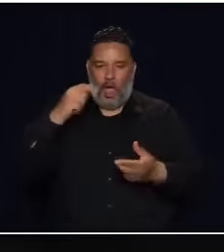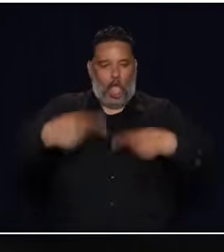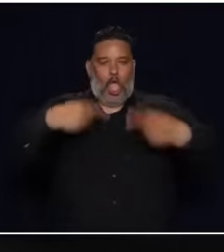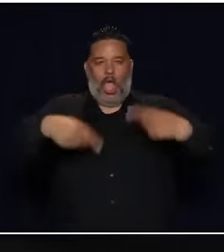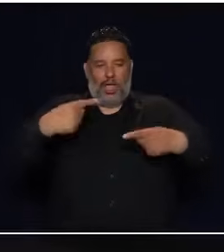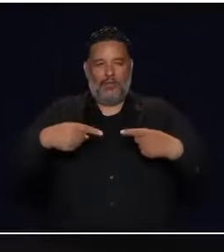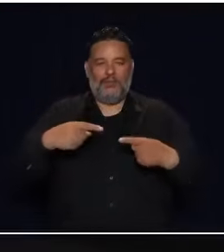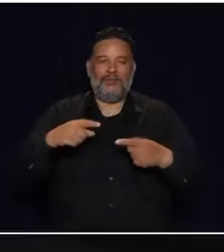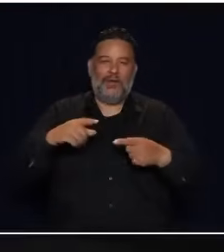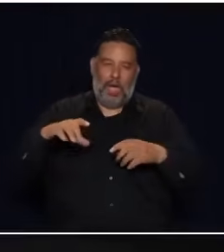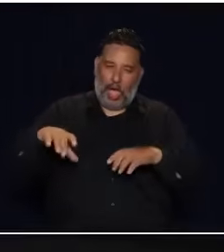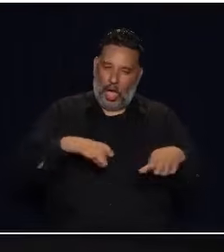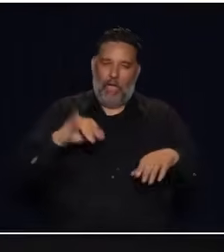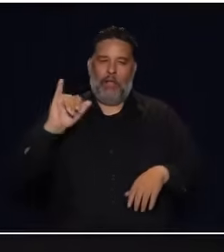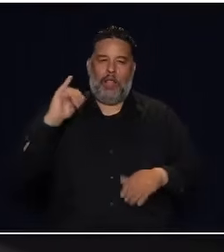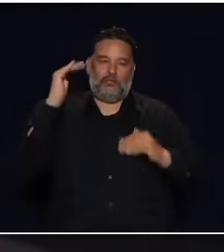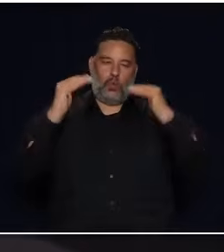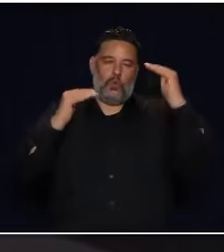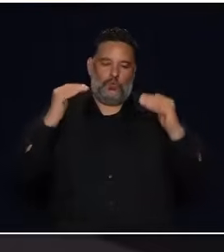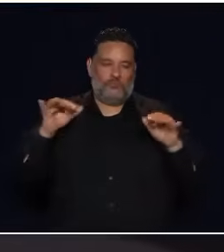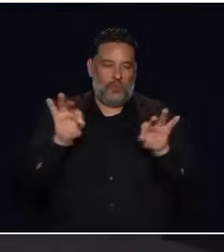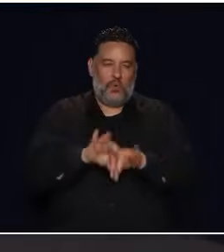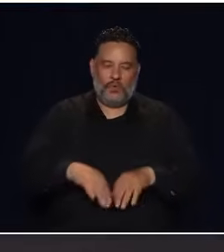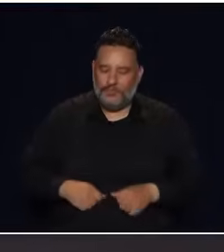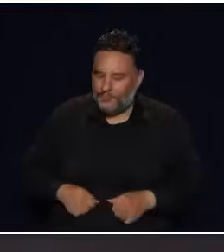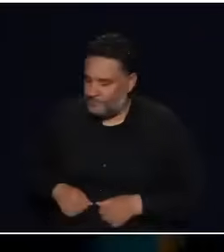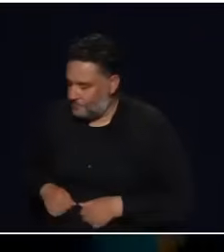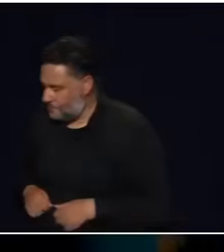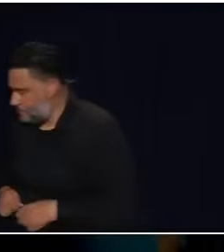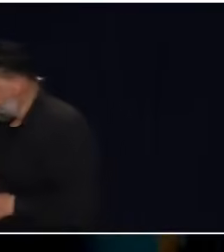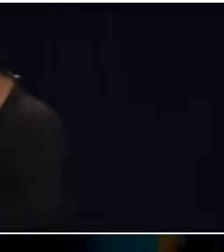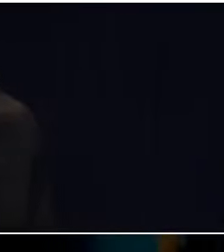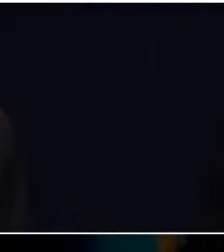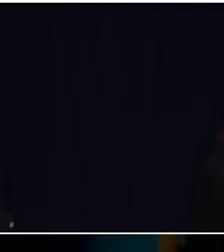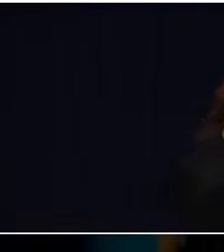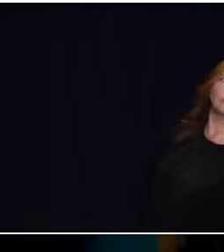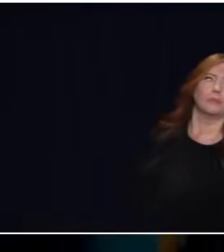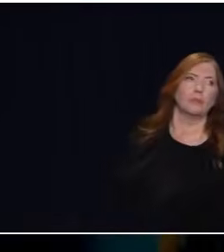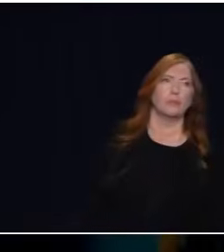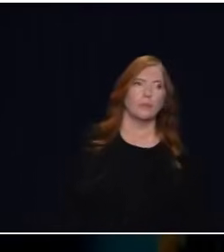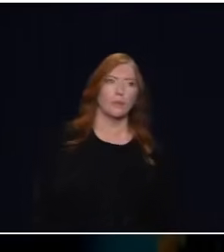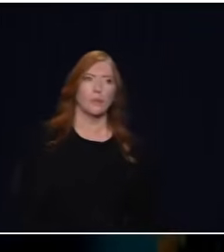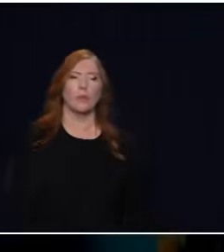RESOURCES, NOT BICKER ABOUT IT. LET'S BE THE ADULT IN THE ROOM. MR. NEWBY, YOUR THOUGHTS ON THAT?